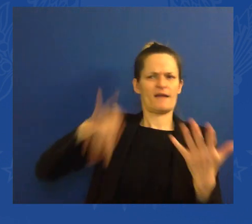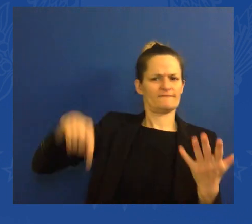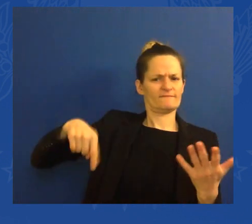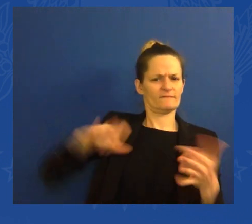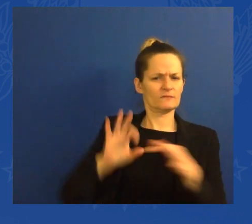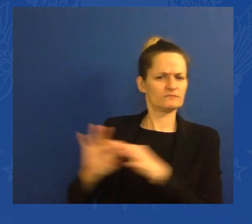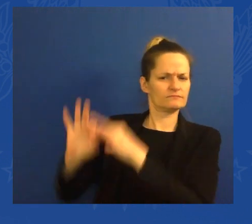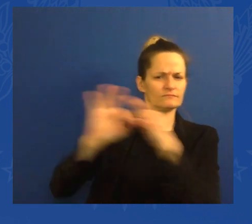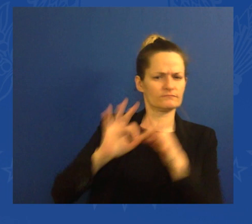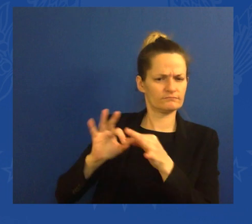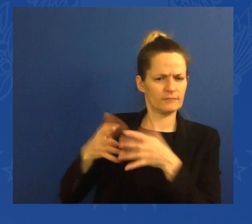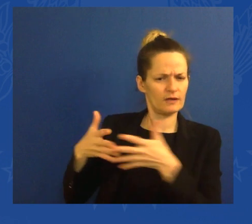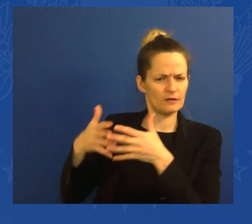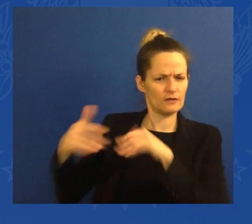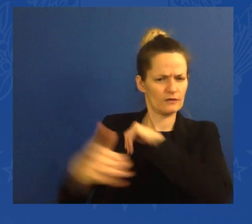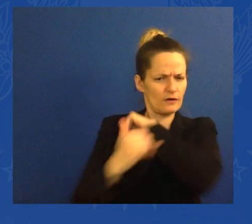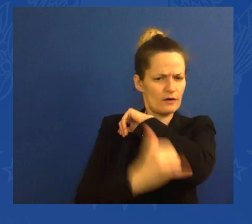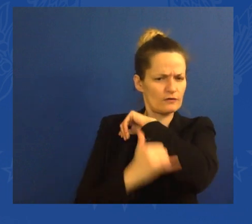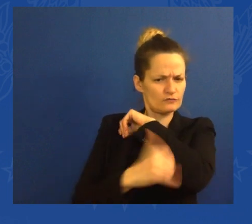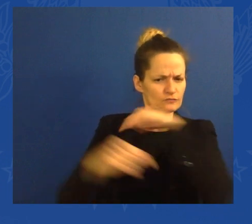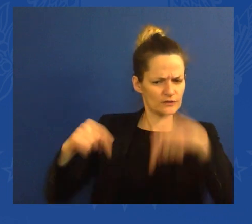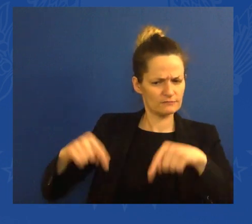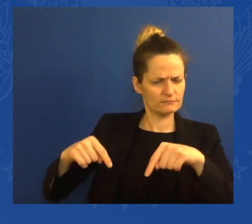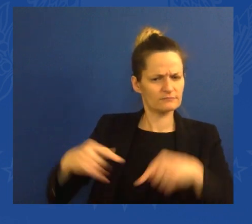stand with the Ukrainian people. We stand with them.